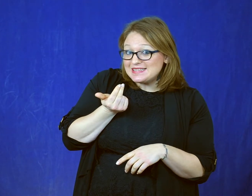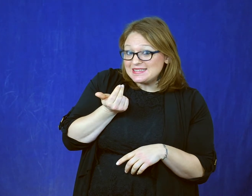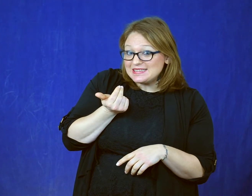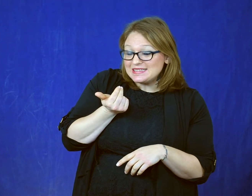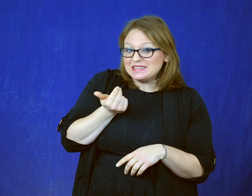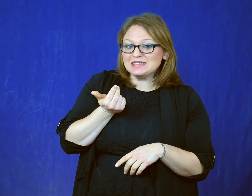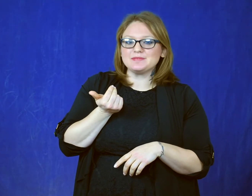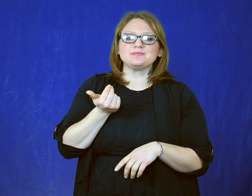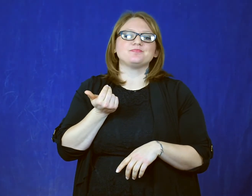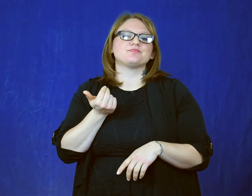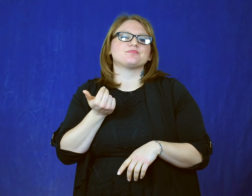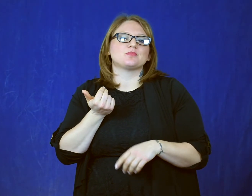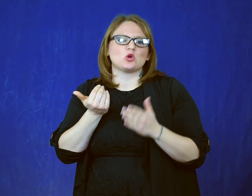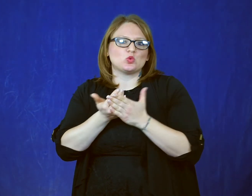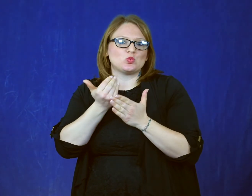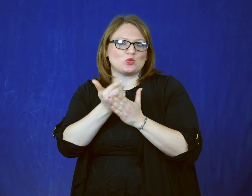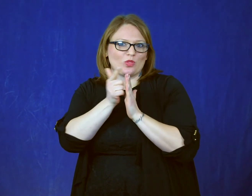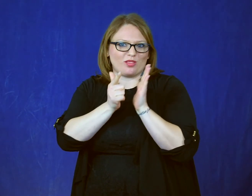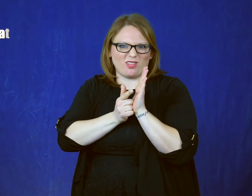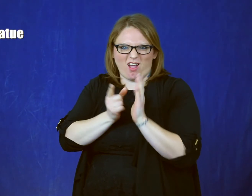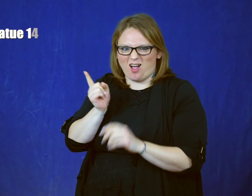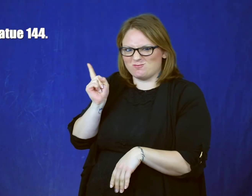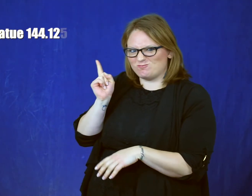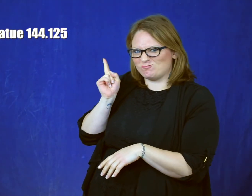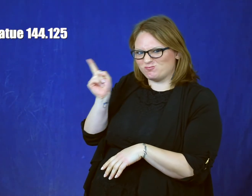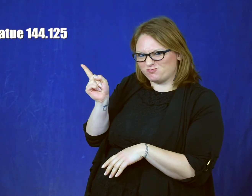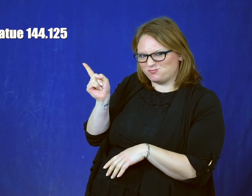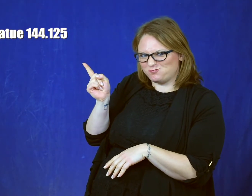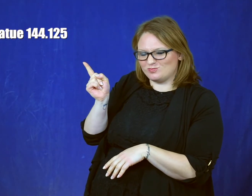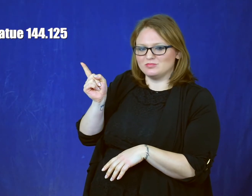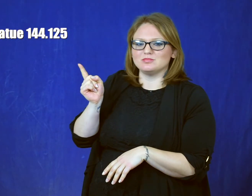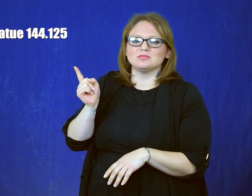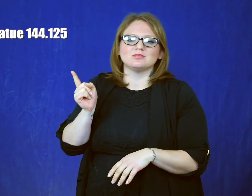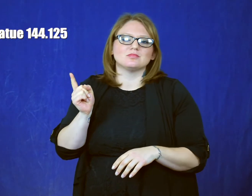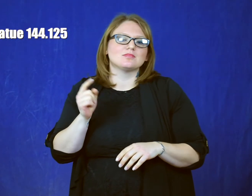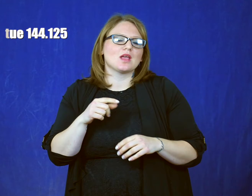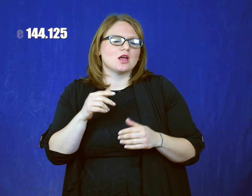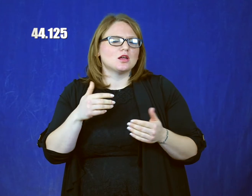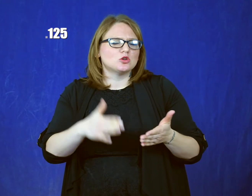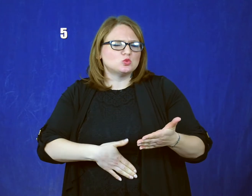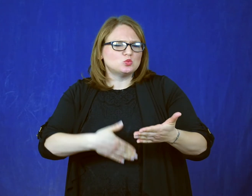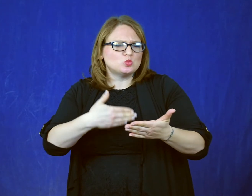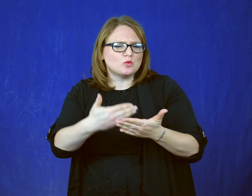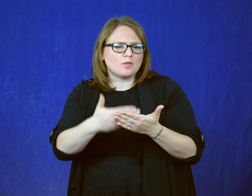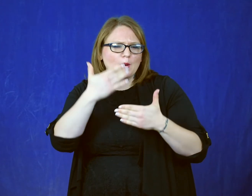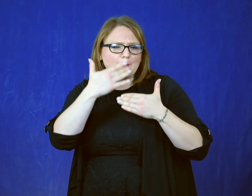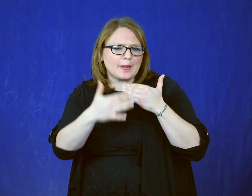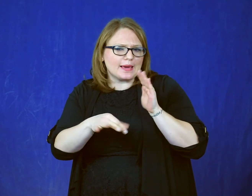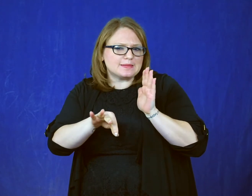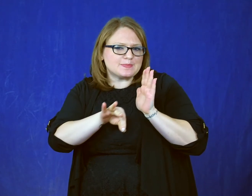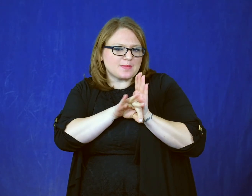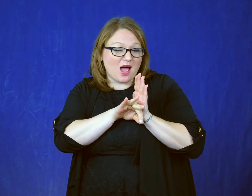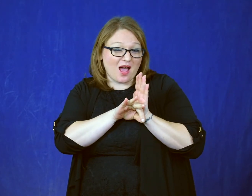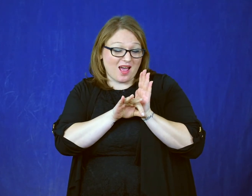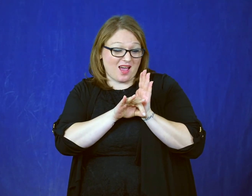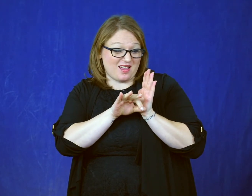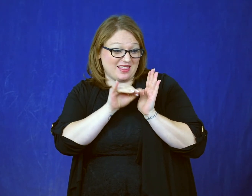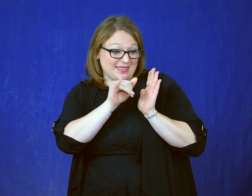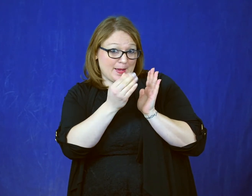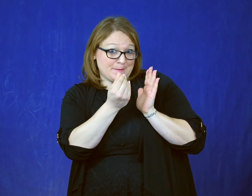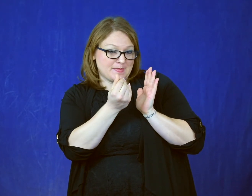In 2013, Deaf Mentors were added in statute and funds dedicated to their program through the newborn